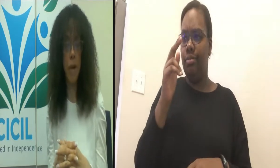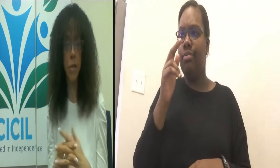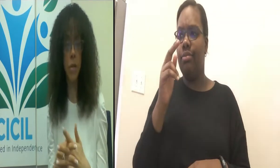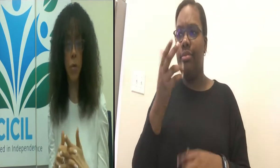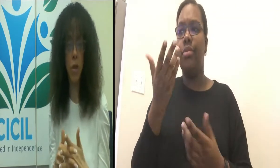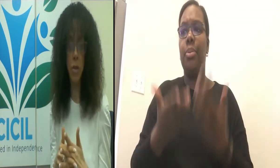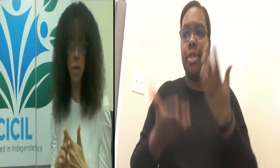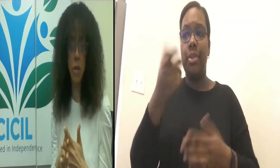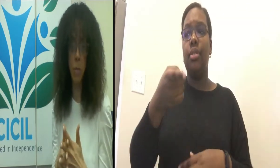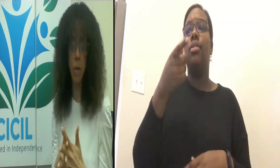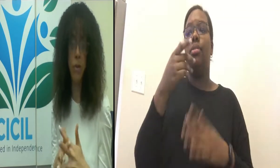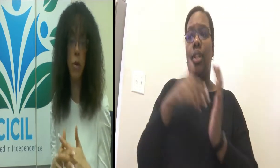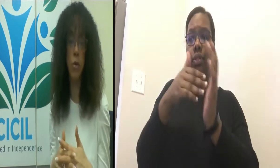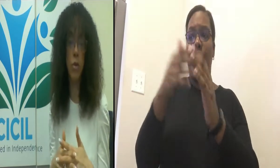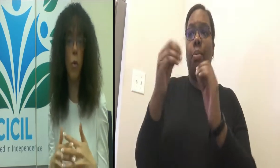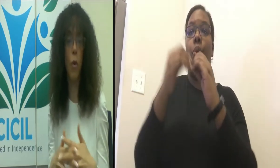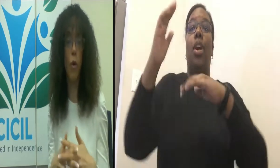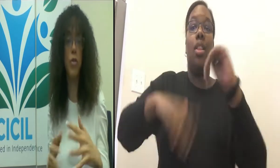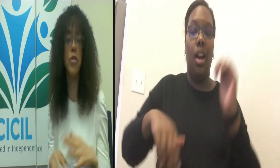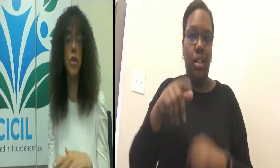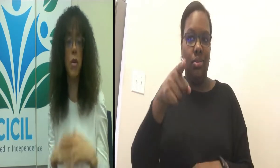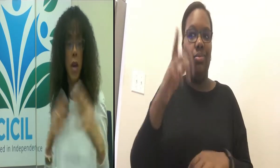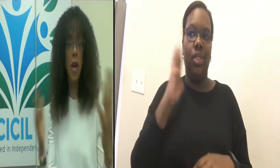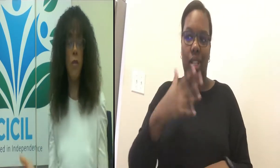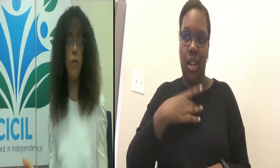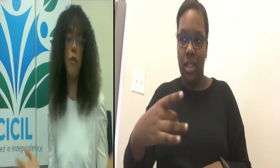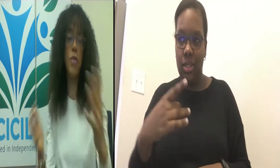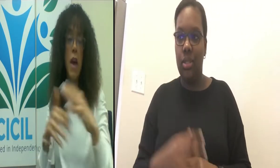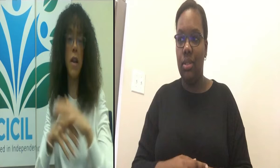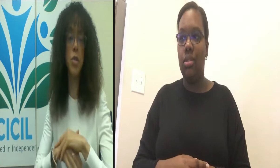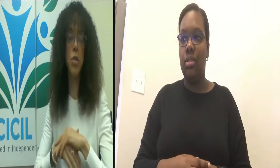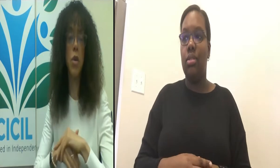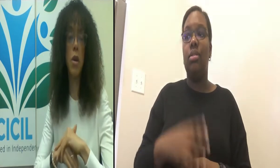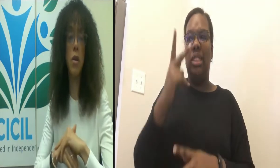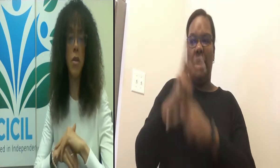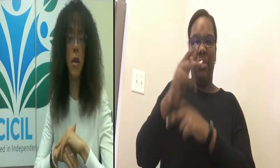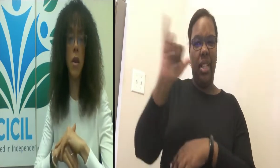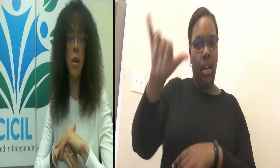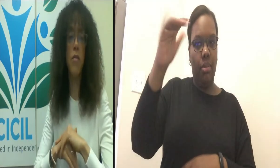or executive director role you're going to be on a first-name basis with this